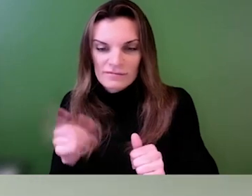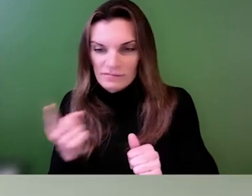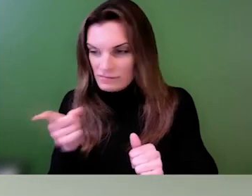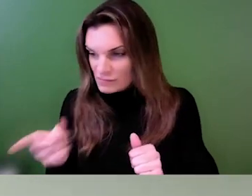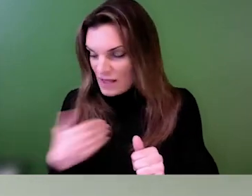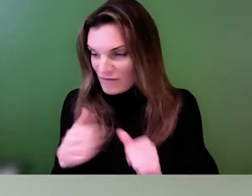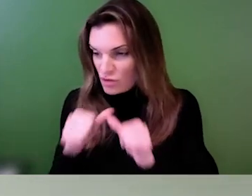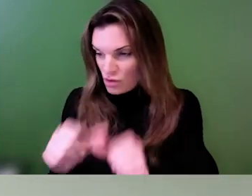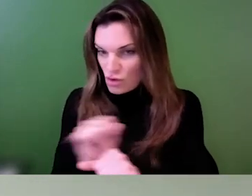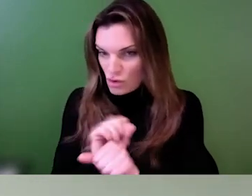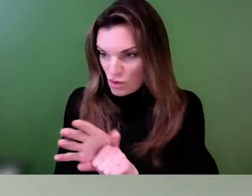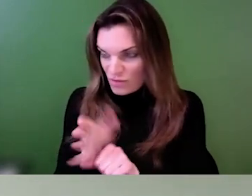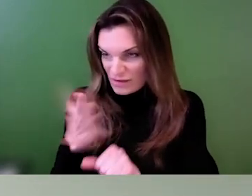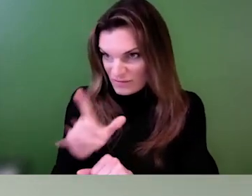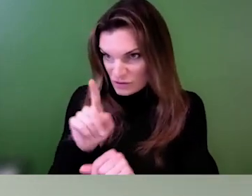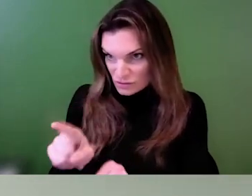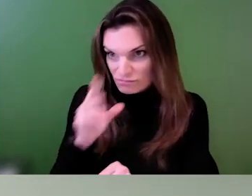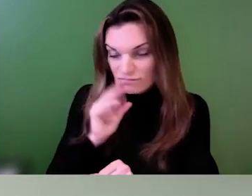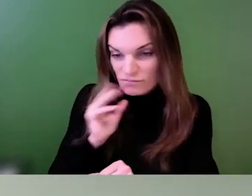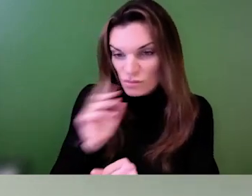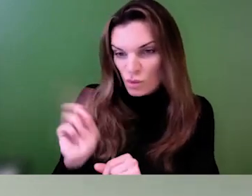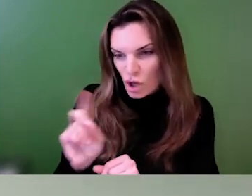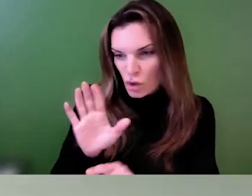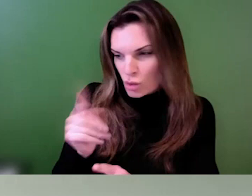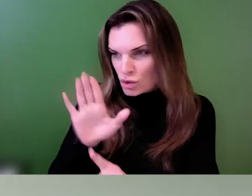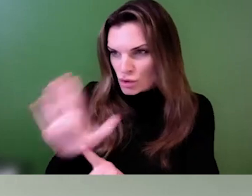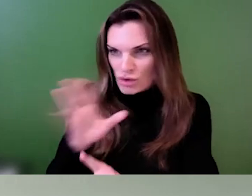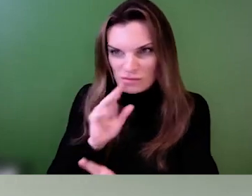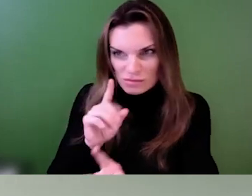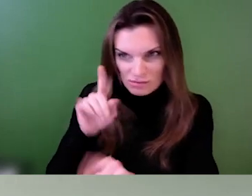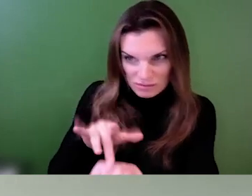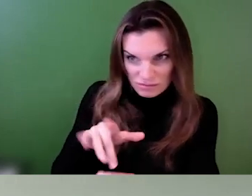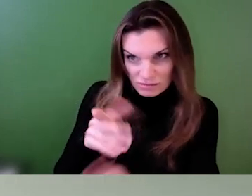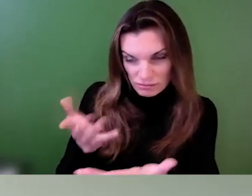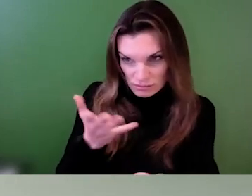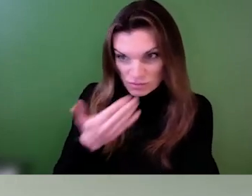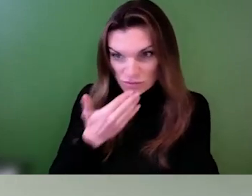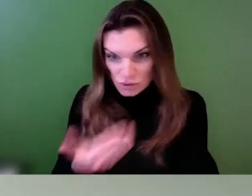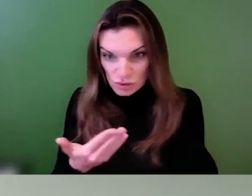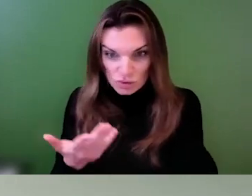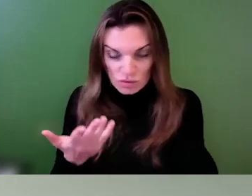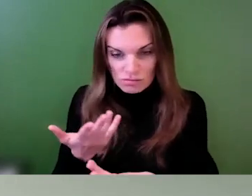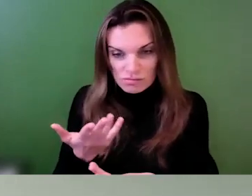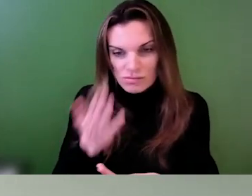asking who has been there to ask for their experience. Because not all of them are high quality